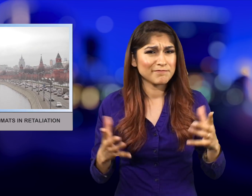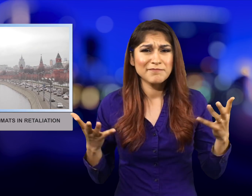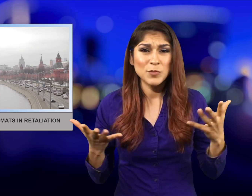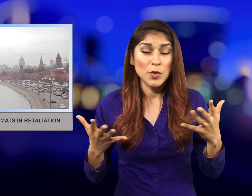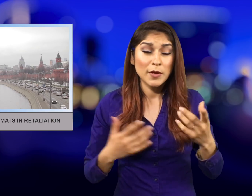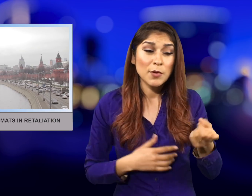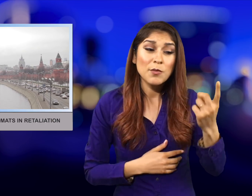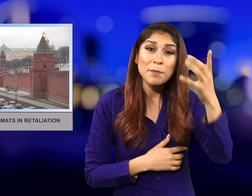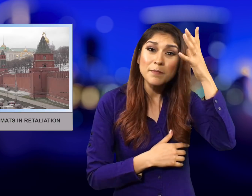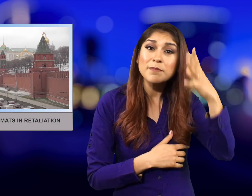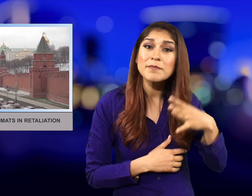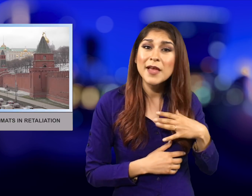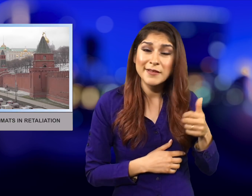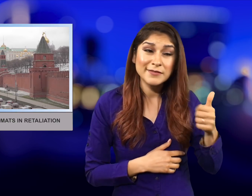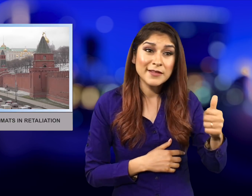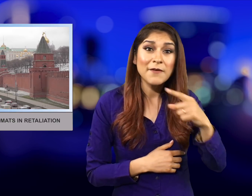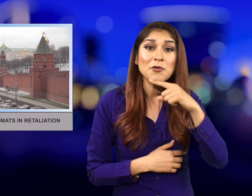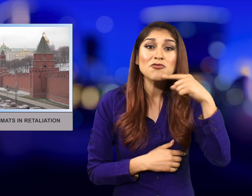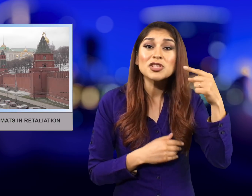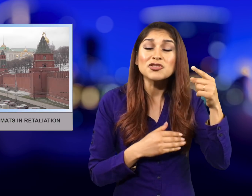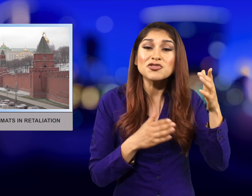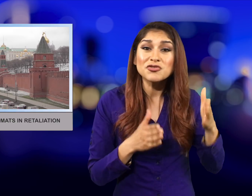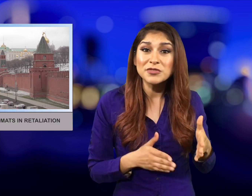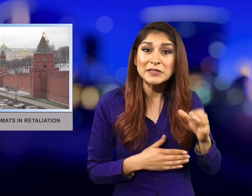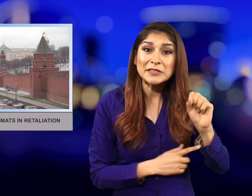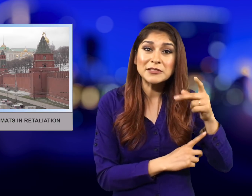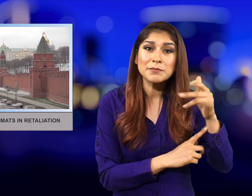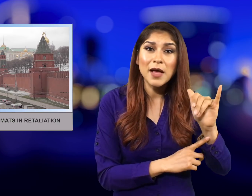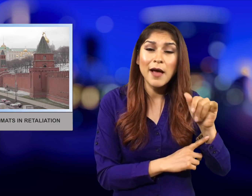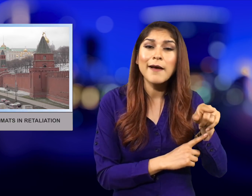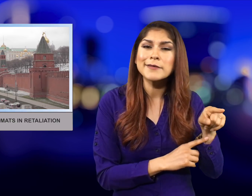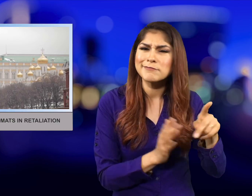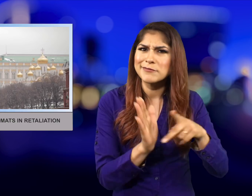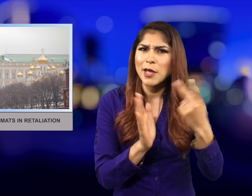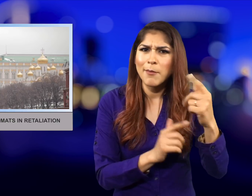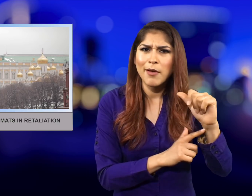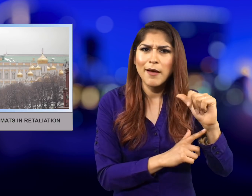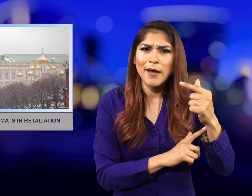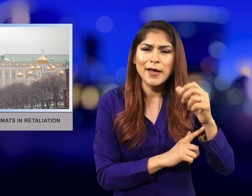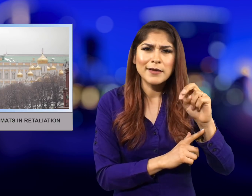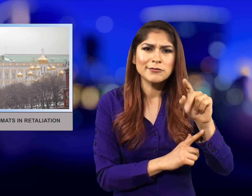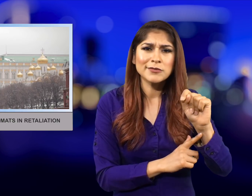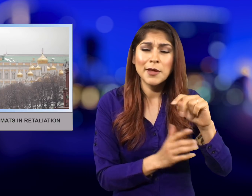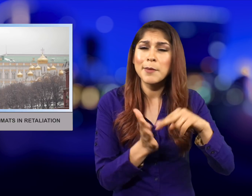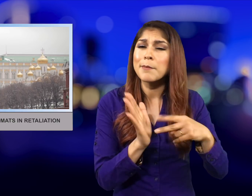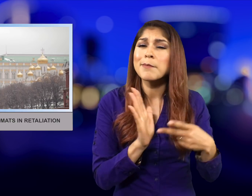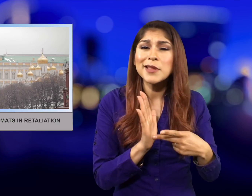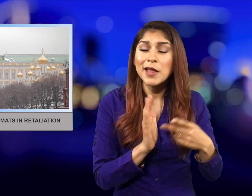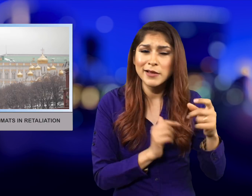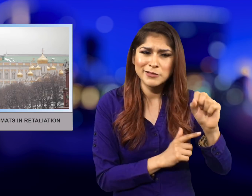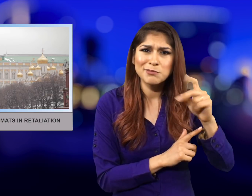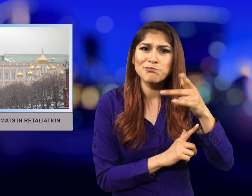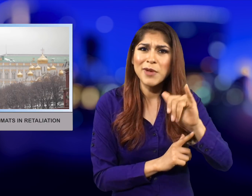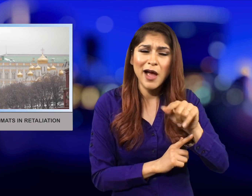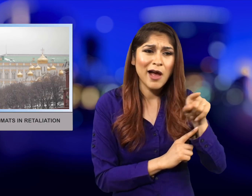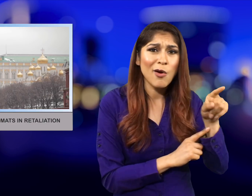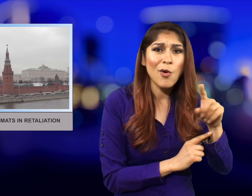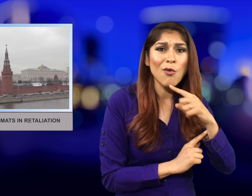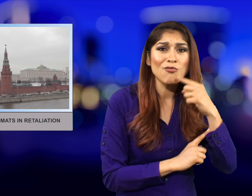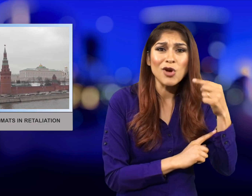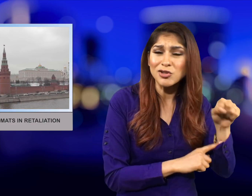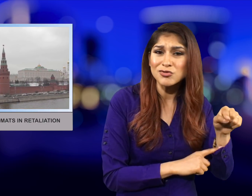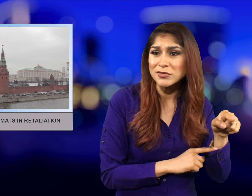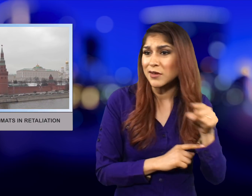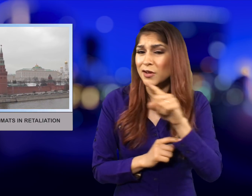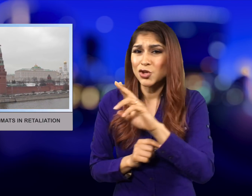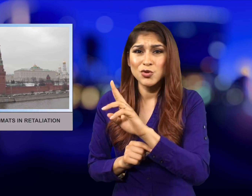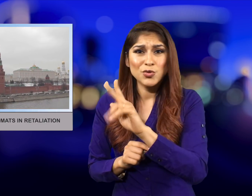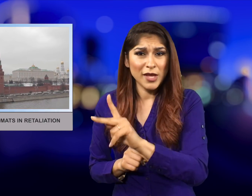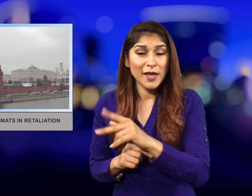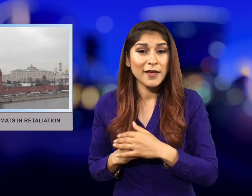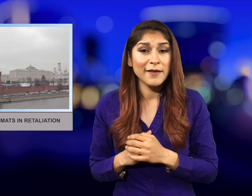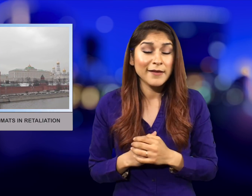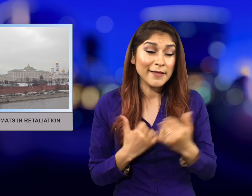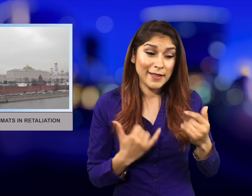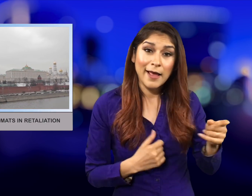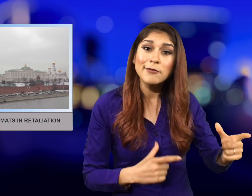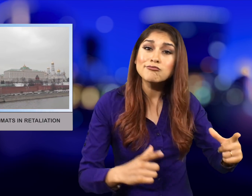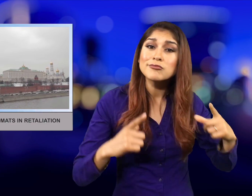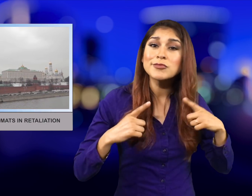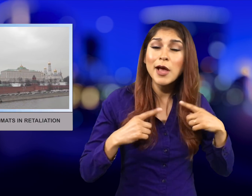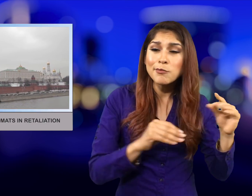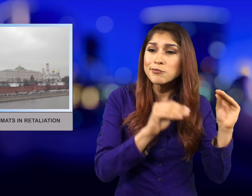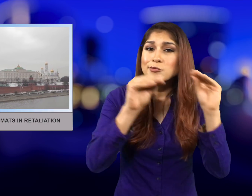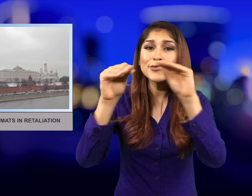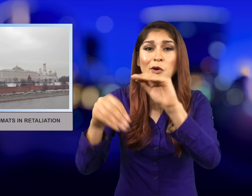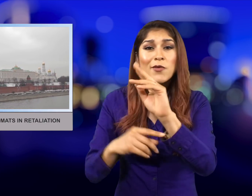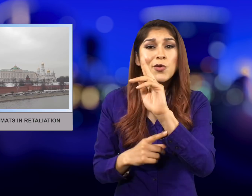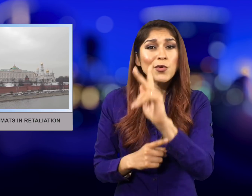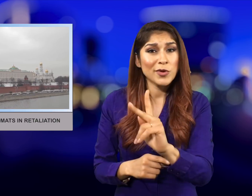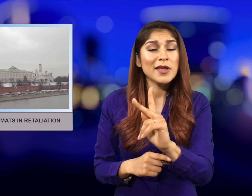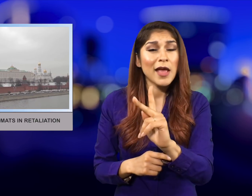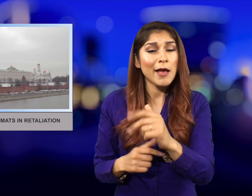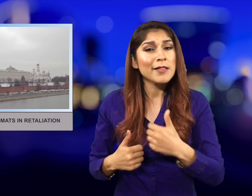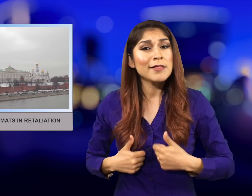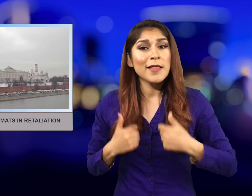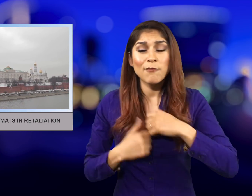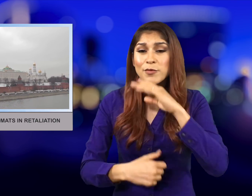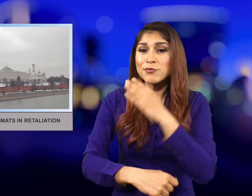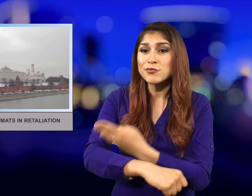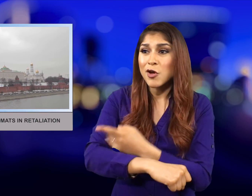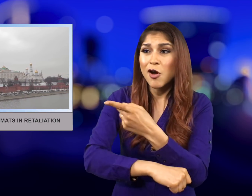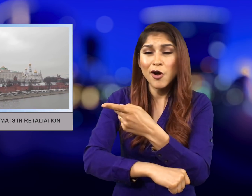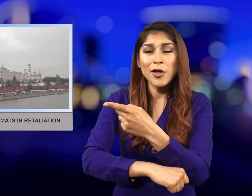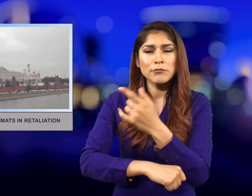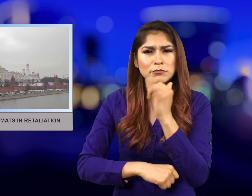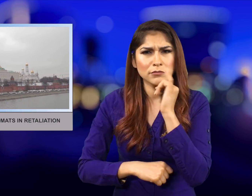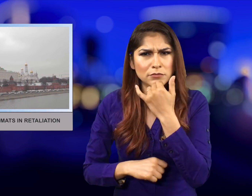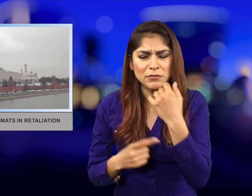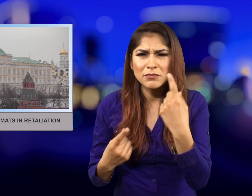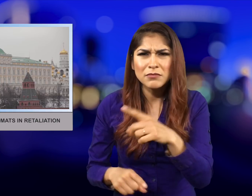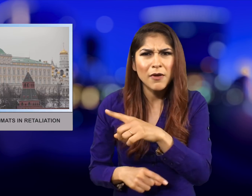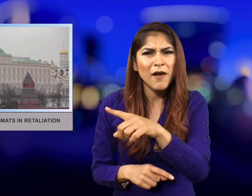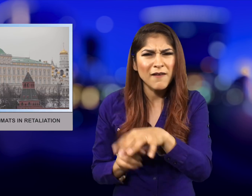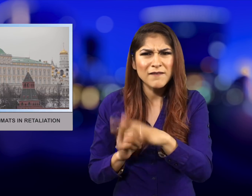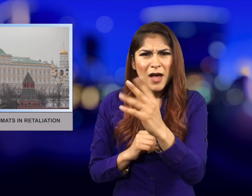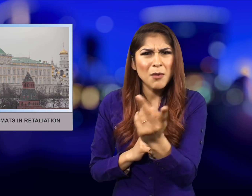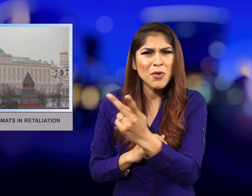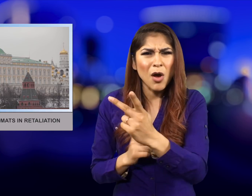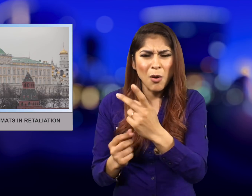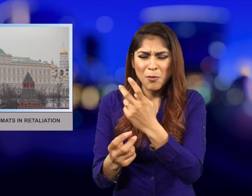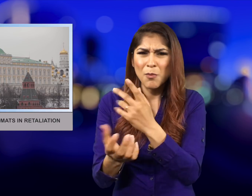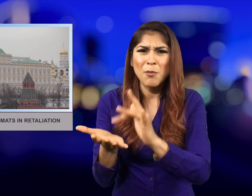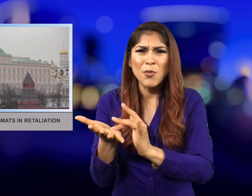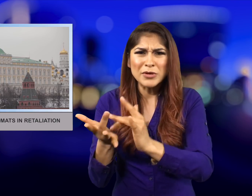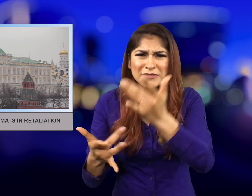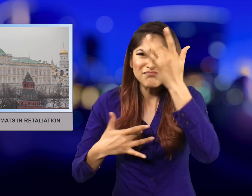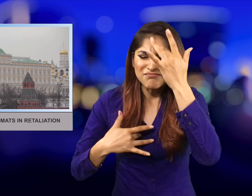It was part of a global response to the poisoning of a former Russian double agent and his daughter